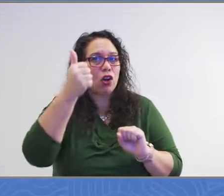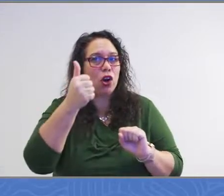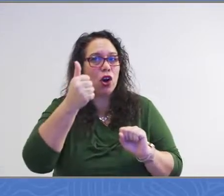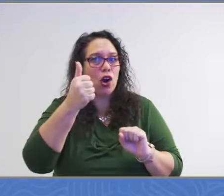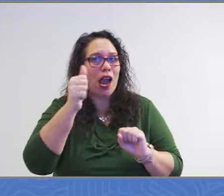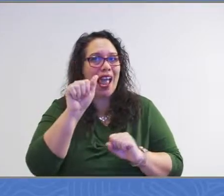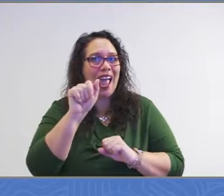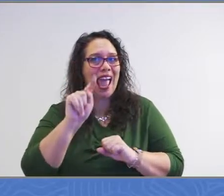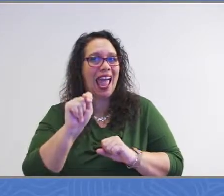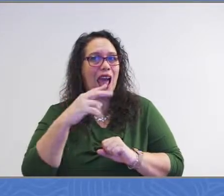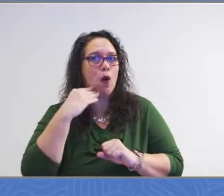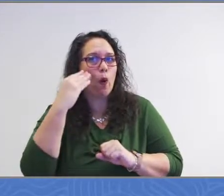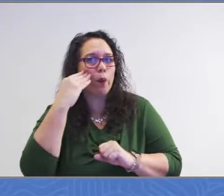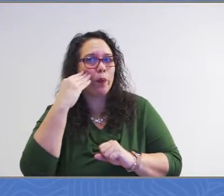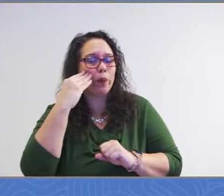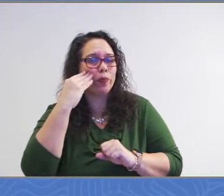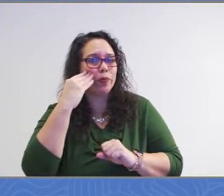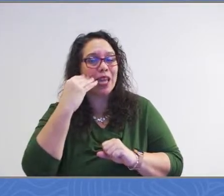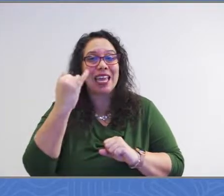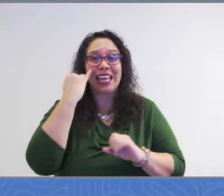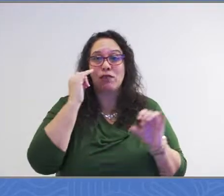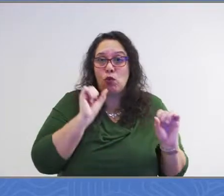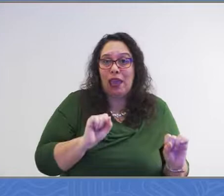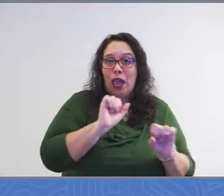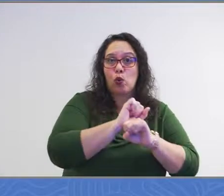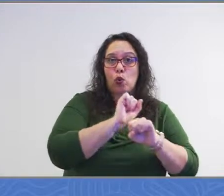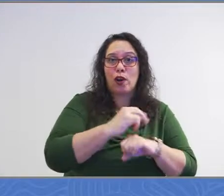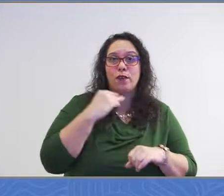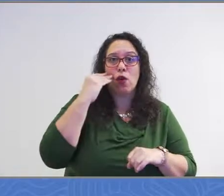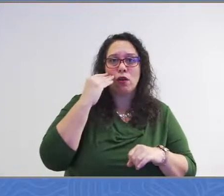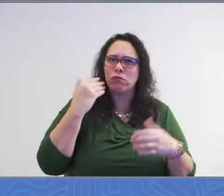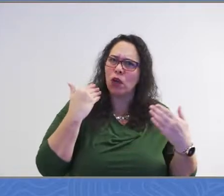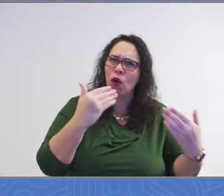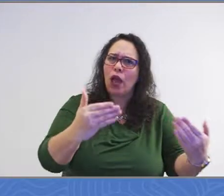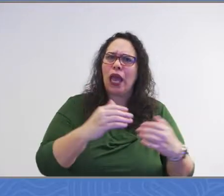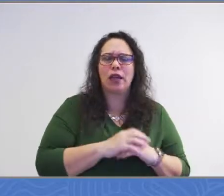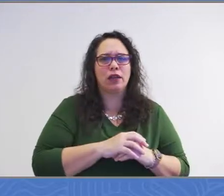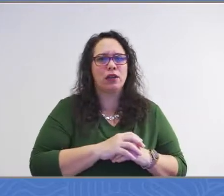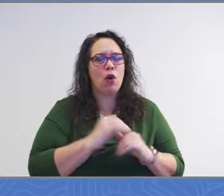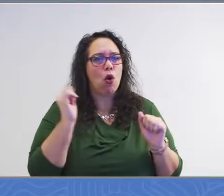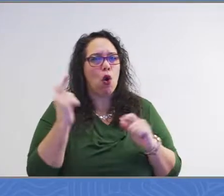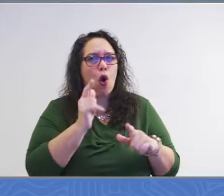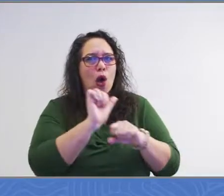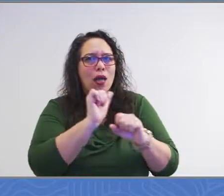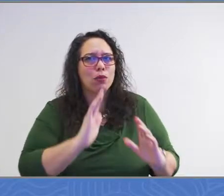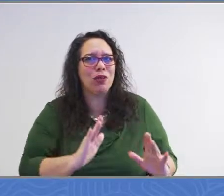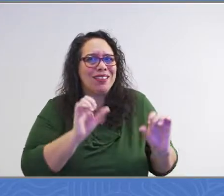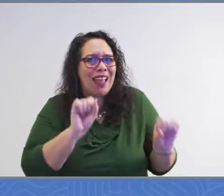work from home, then do so. All employees can, and should be working from home